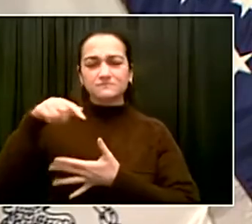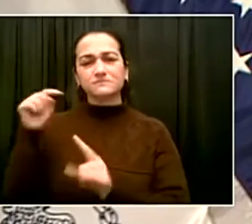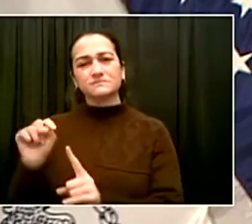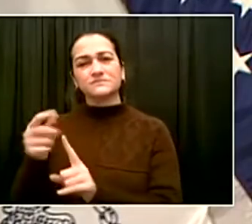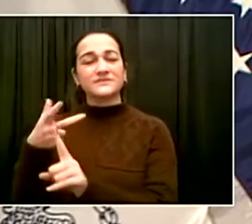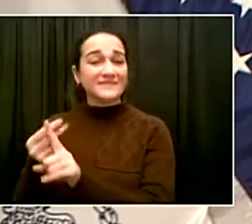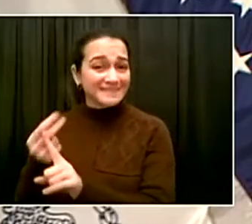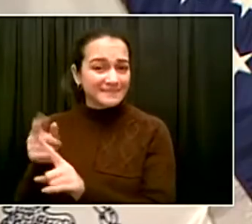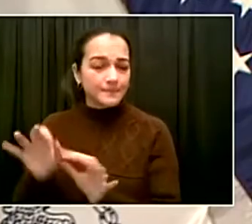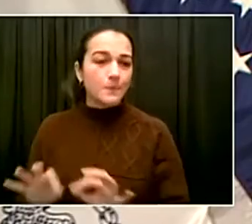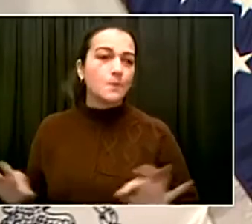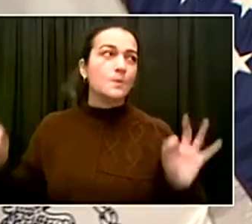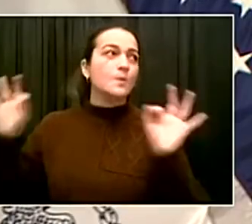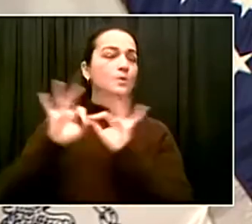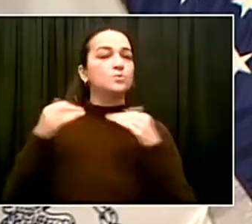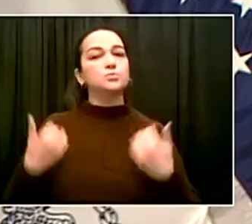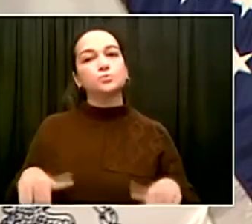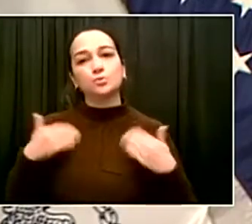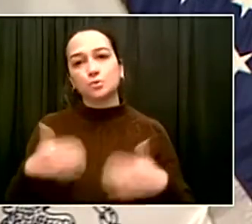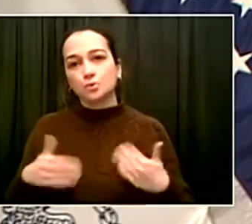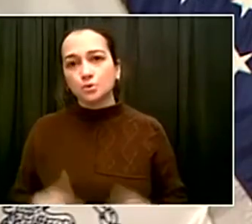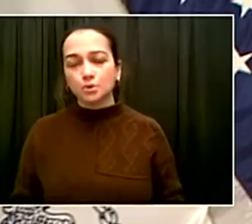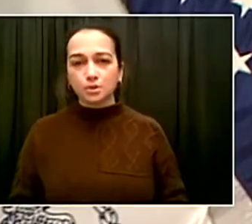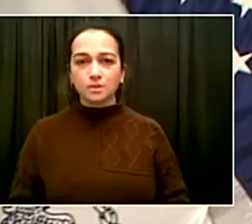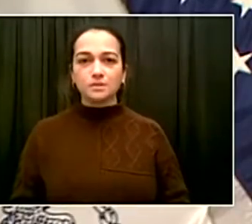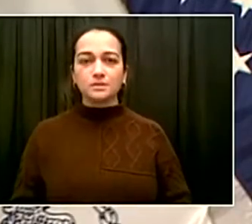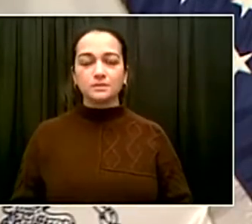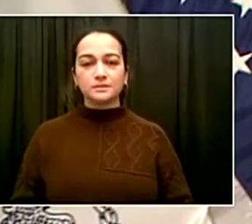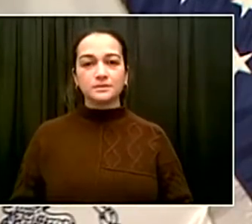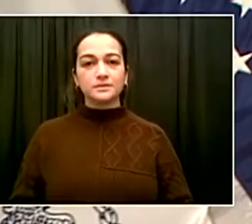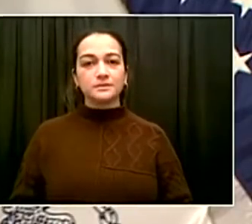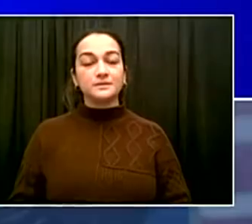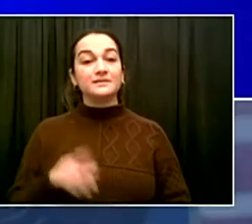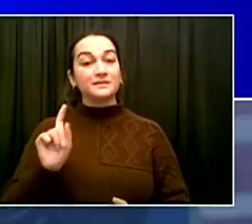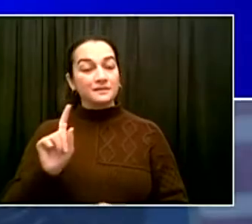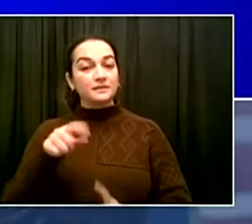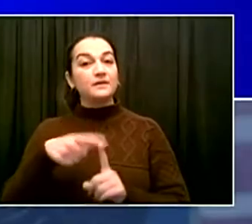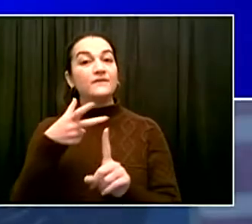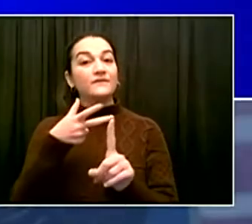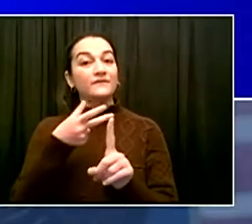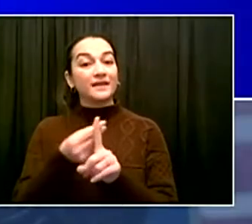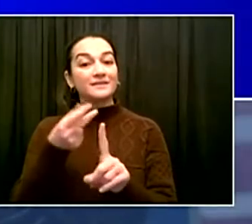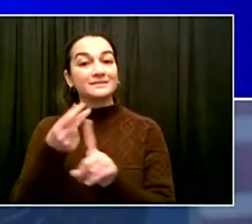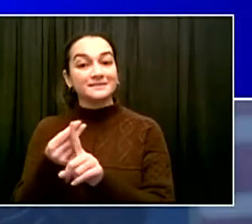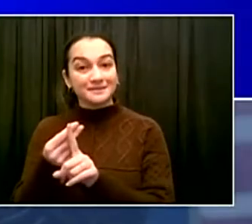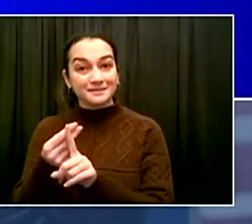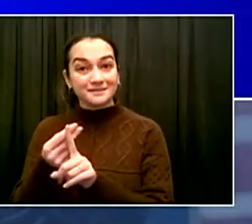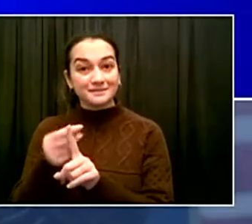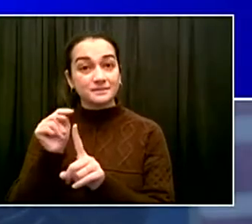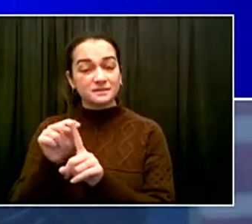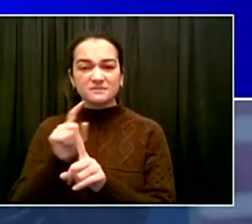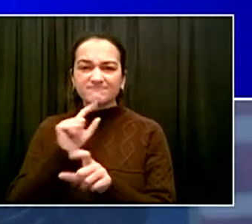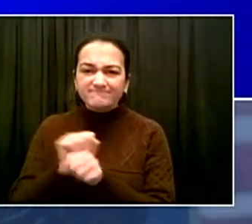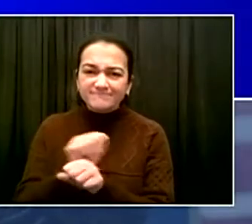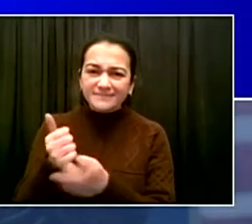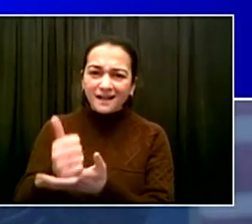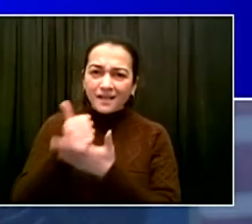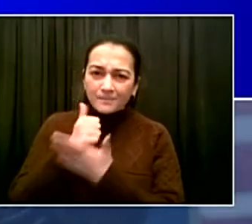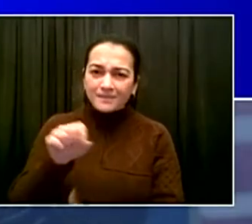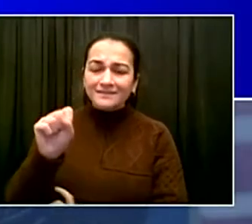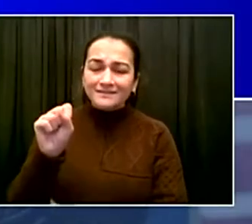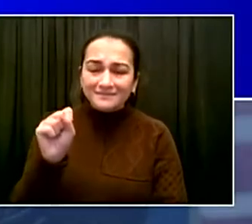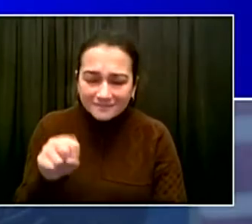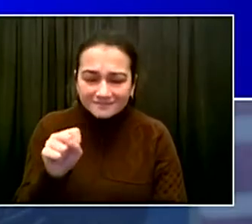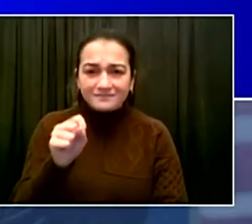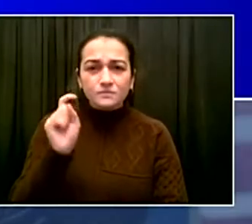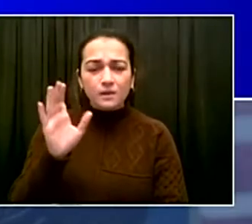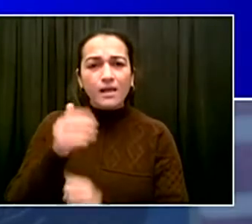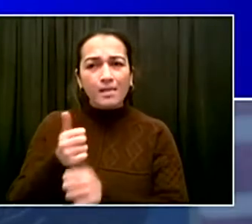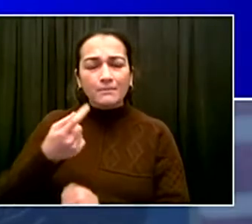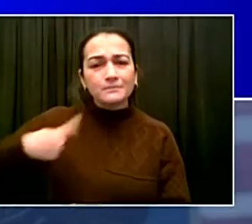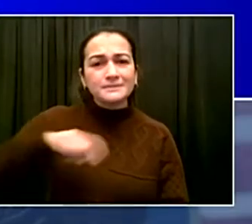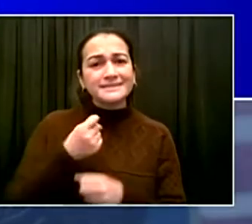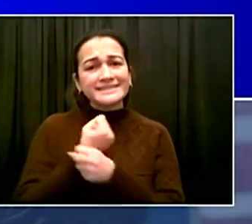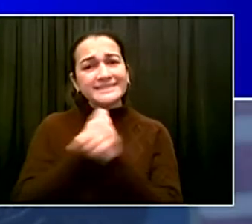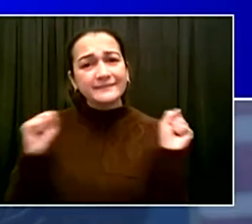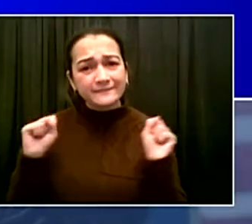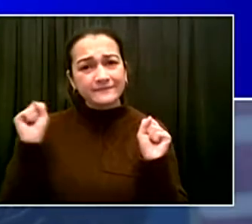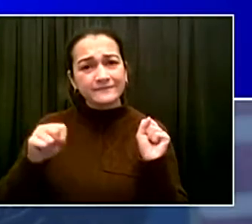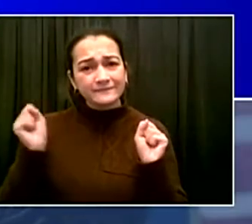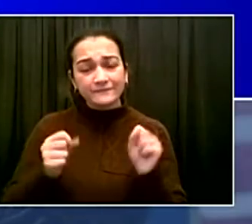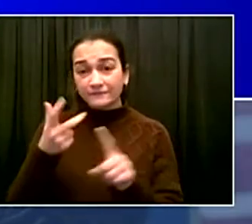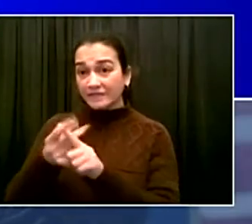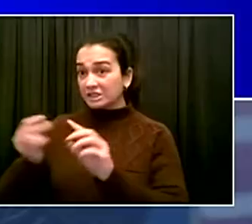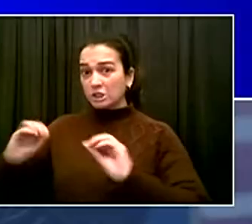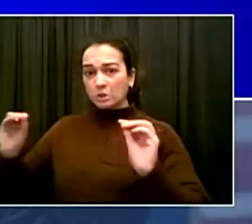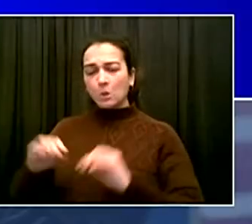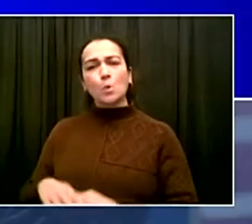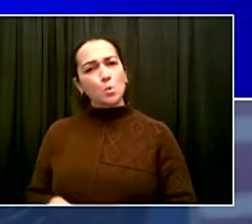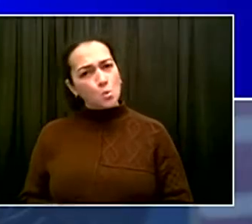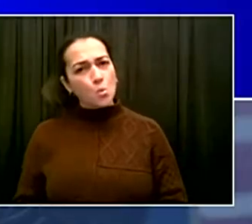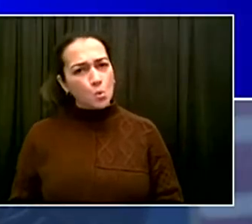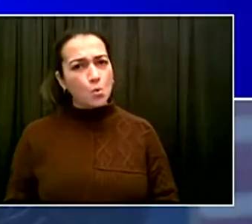FOCUS ON, TODAY.